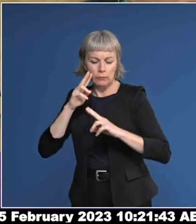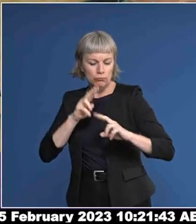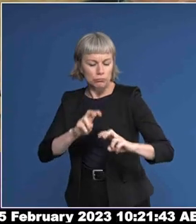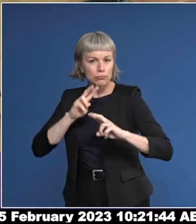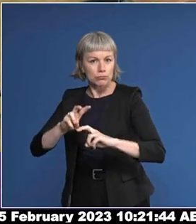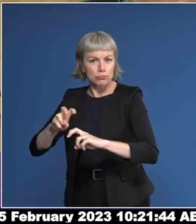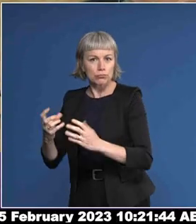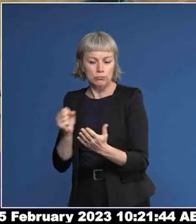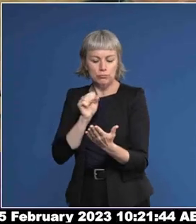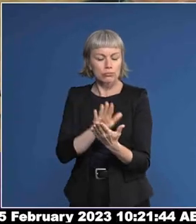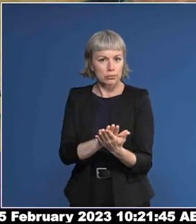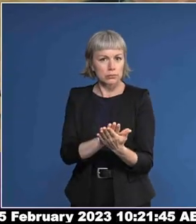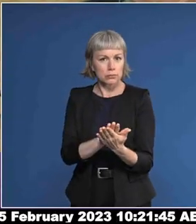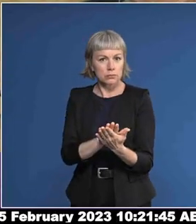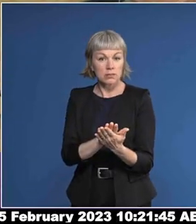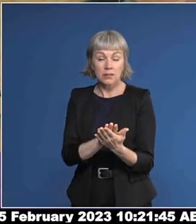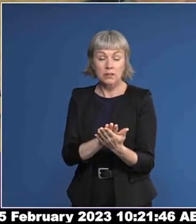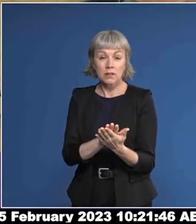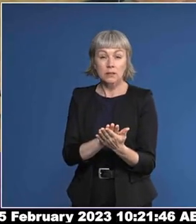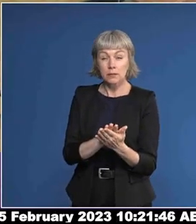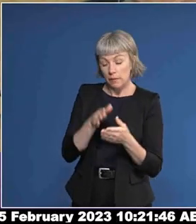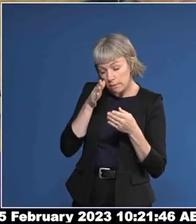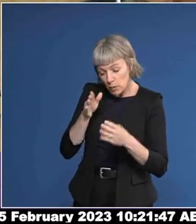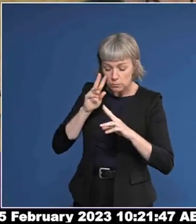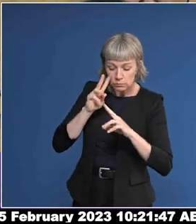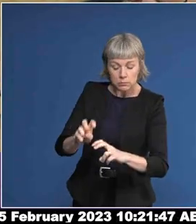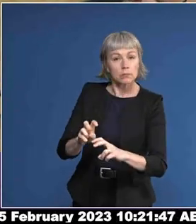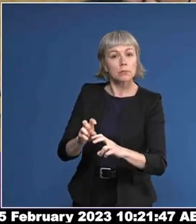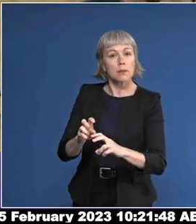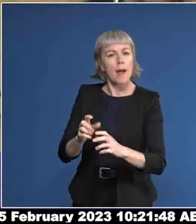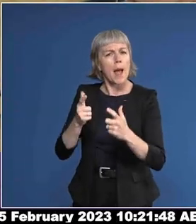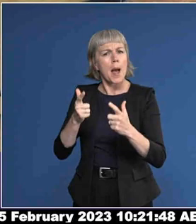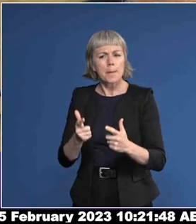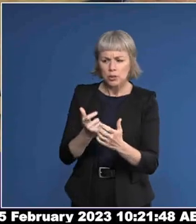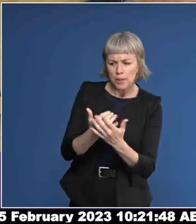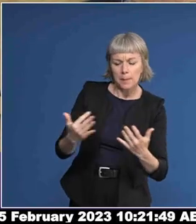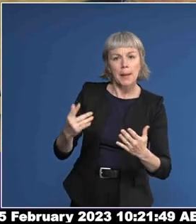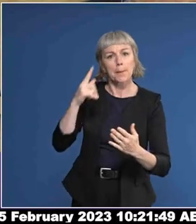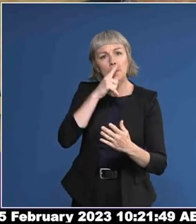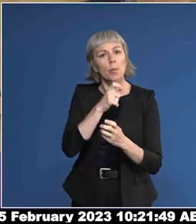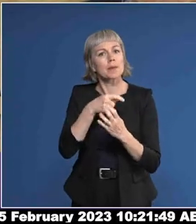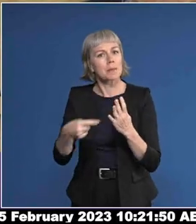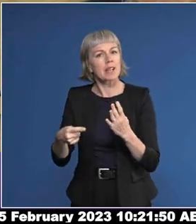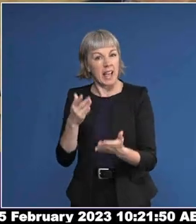analysis of the extent to which people with disability are employed in the sector and, in